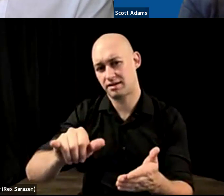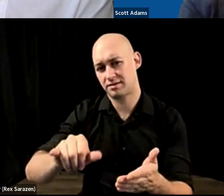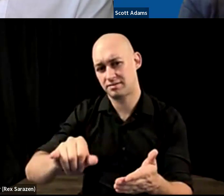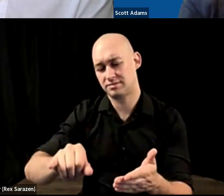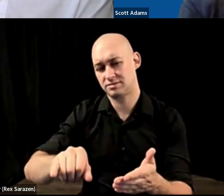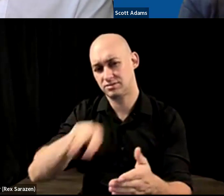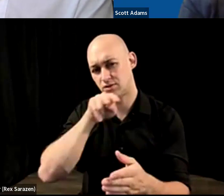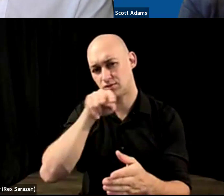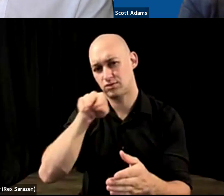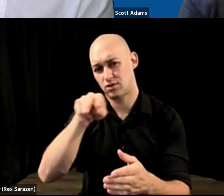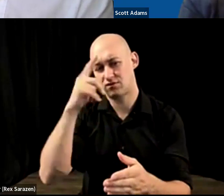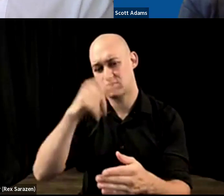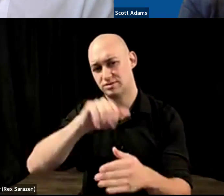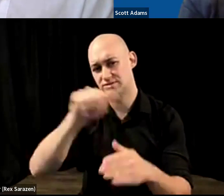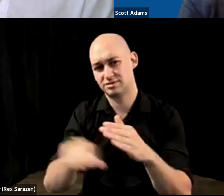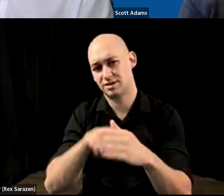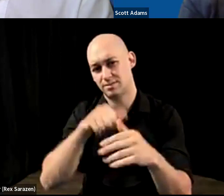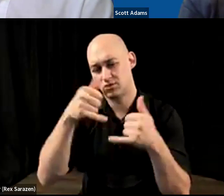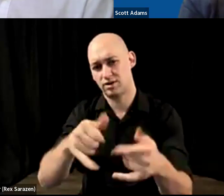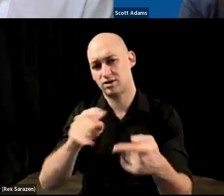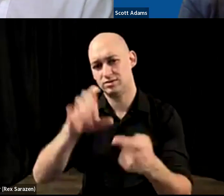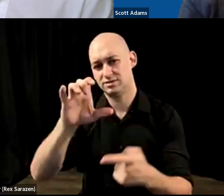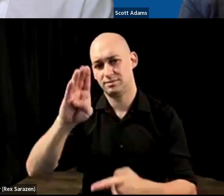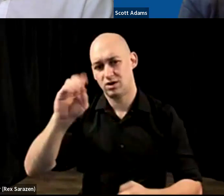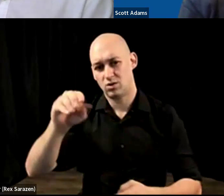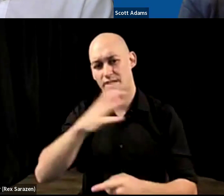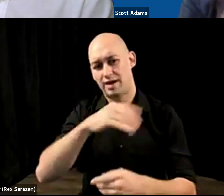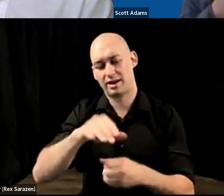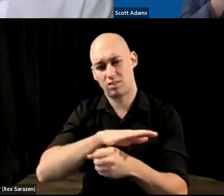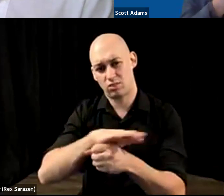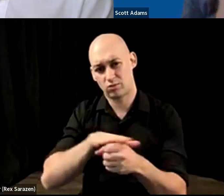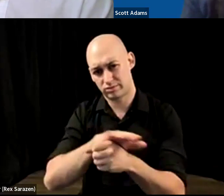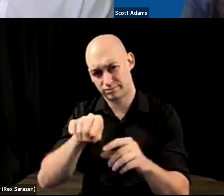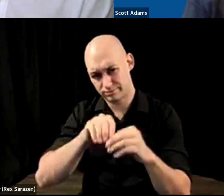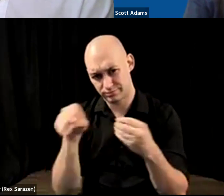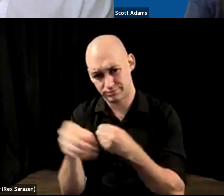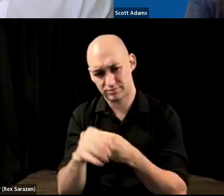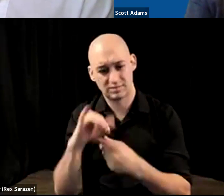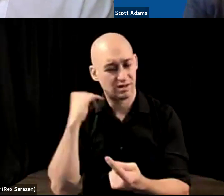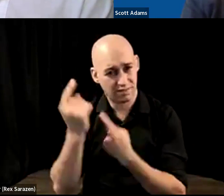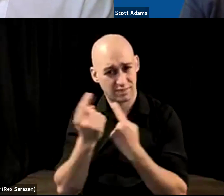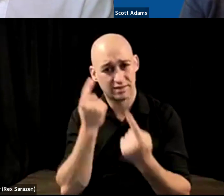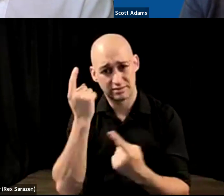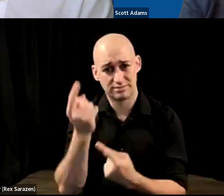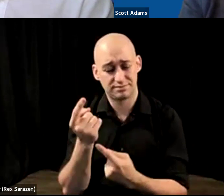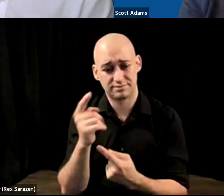to be sub-grants to CBOs and local entities? Yeah, I think, Kevin the best way that I can